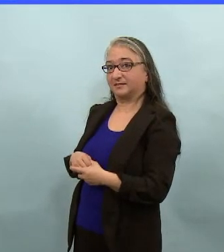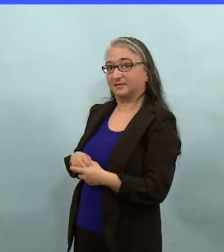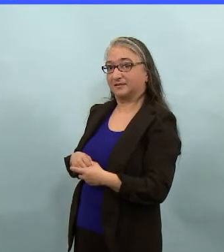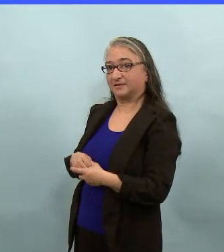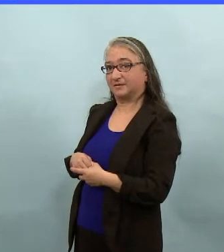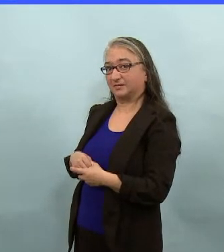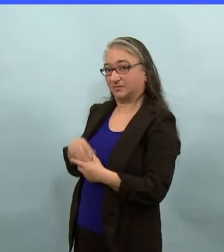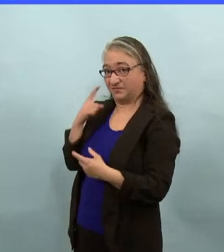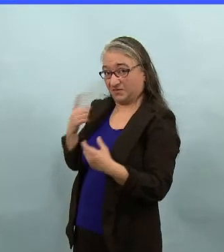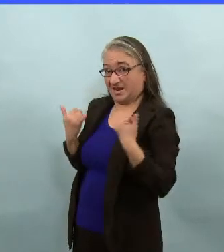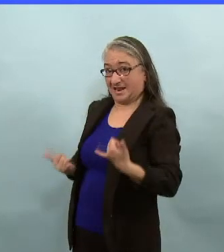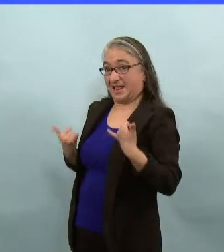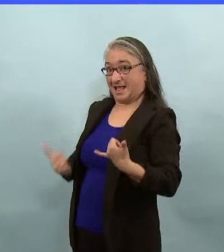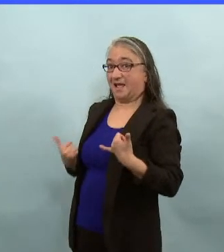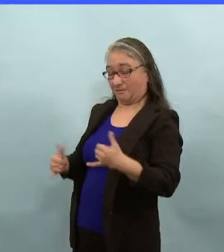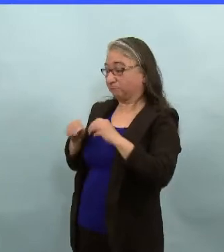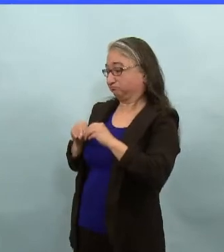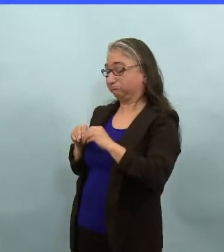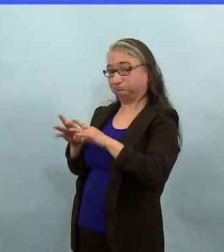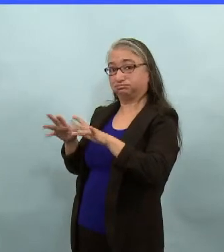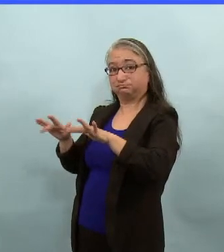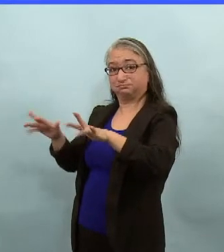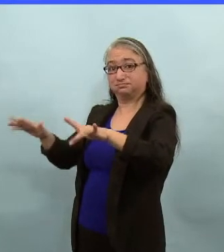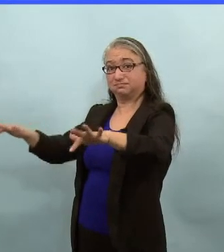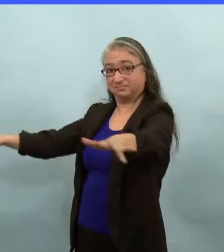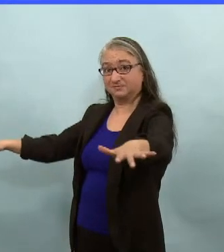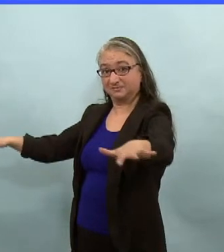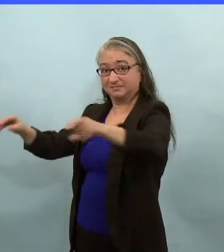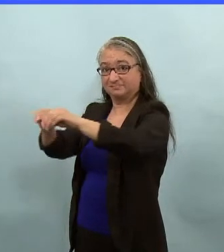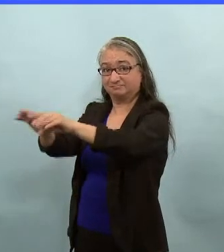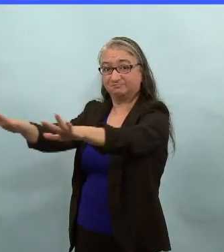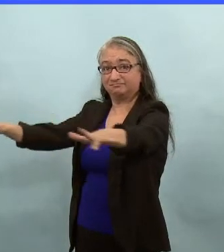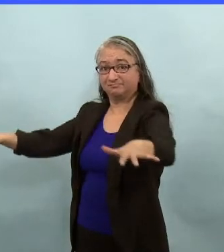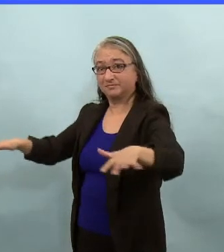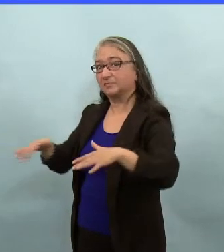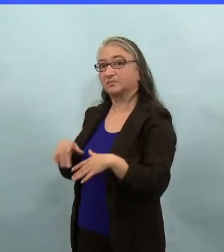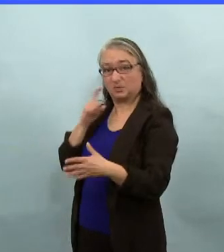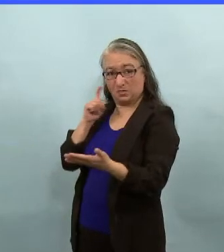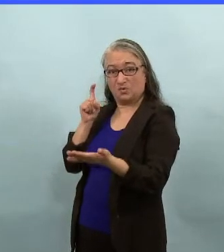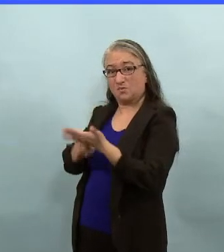it is is that we see very significant and severe disruptions to critical services we see the police